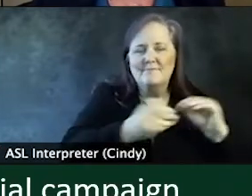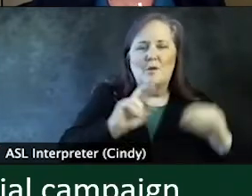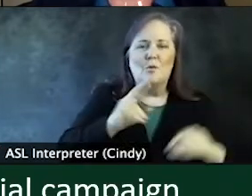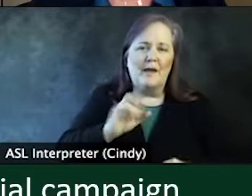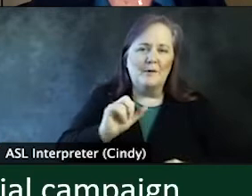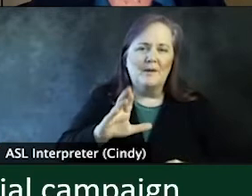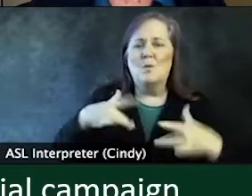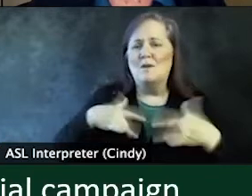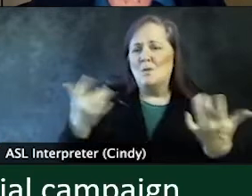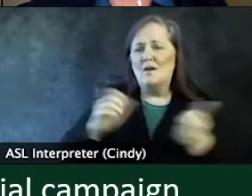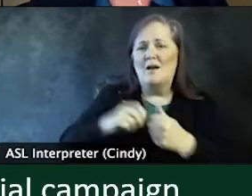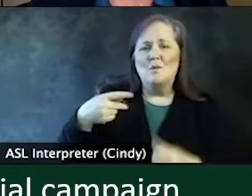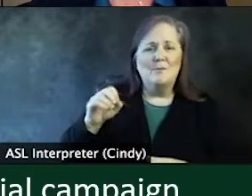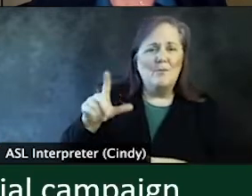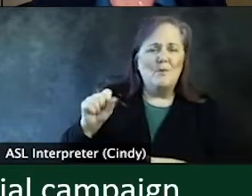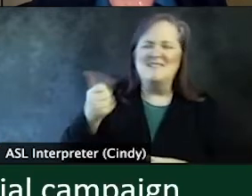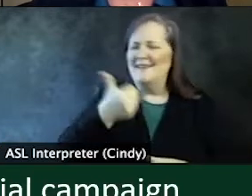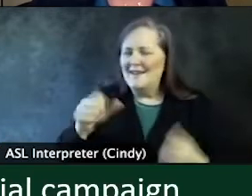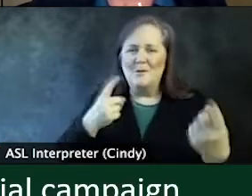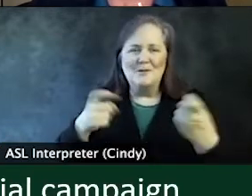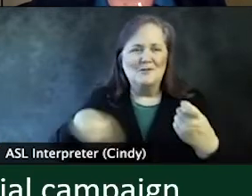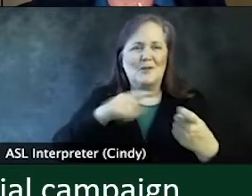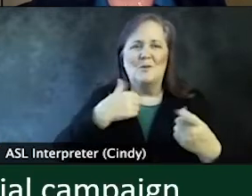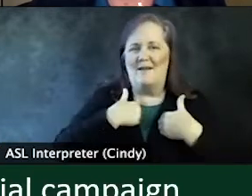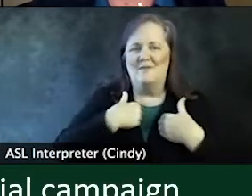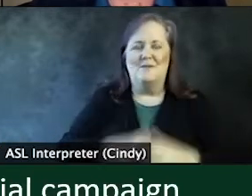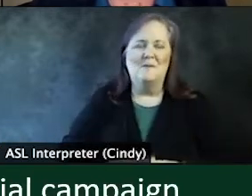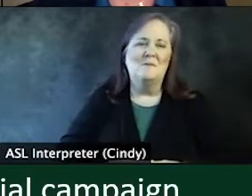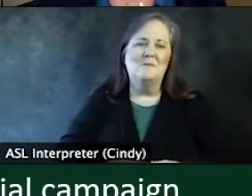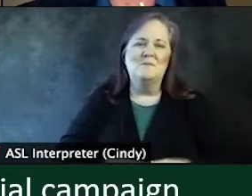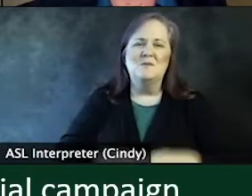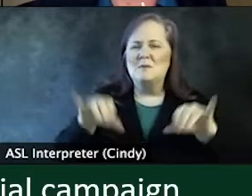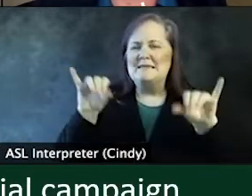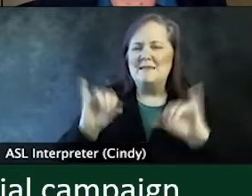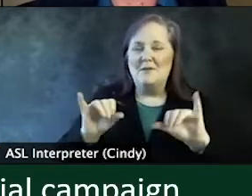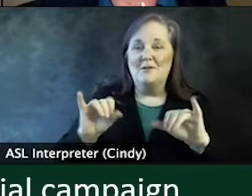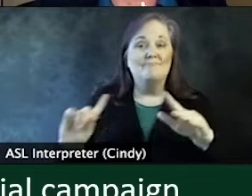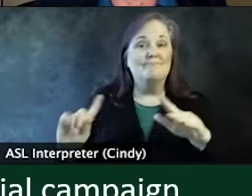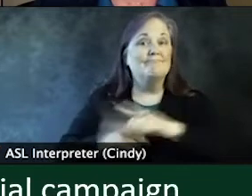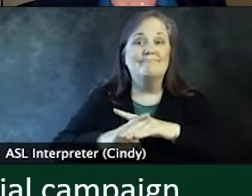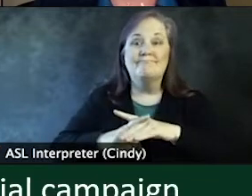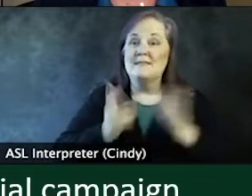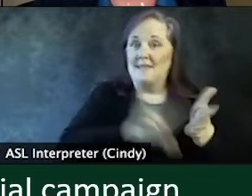It's a an election preview. We've got some experts talking about all sorts of things to try to make sense of the election.